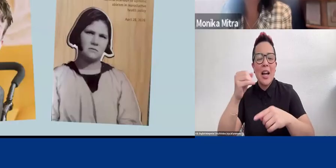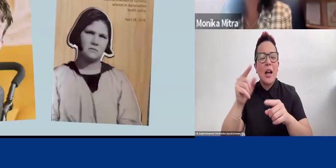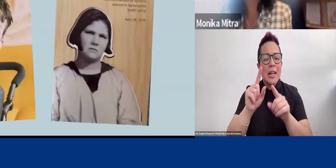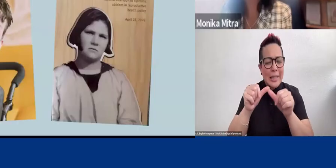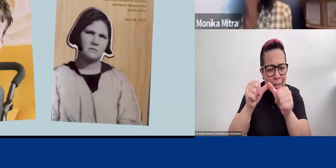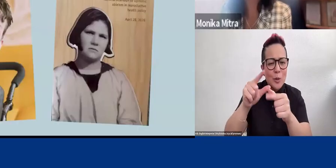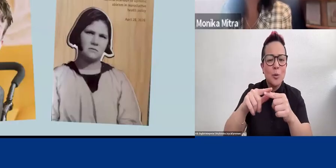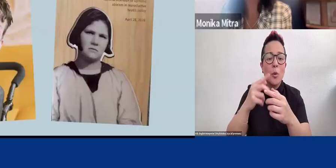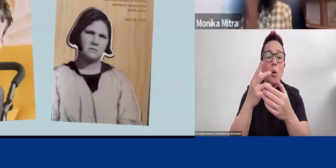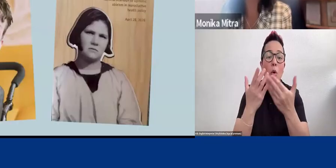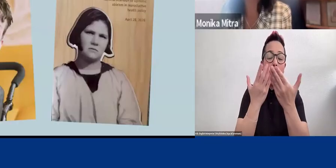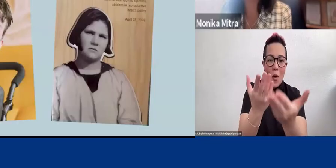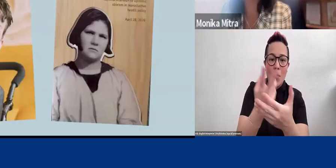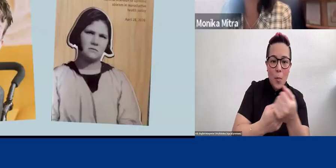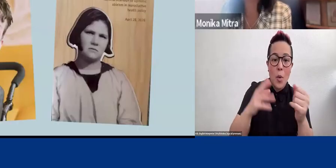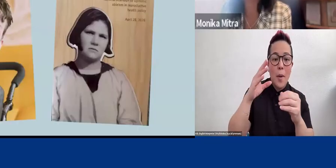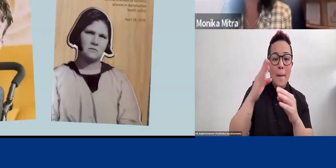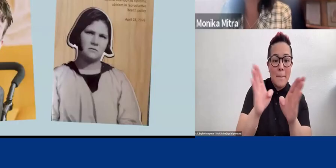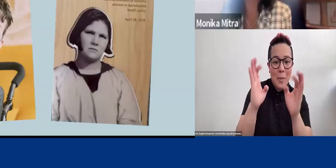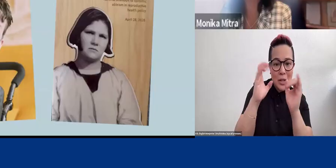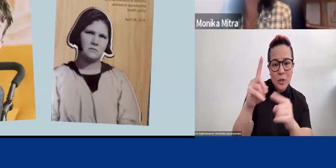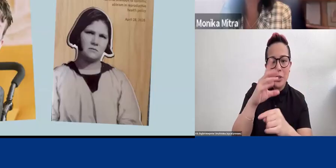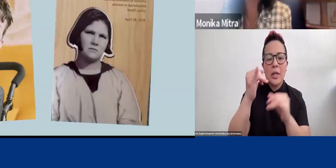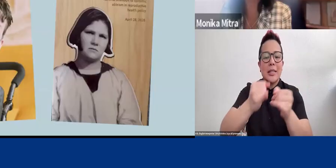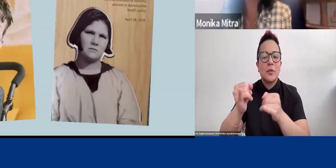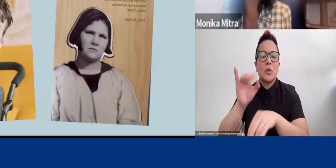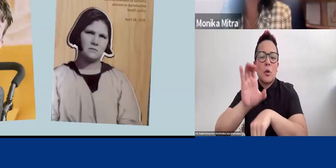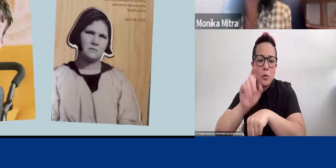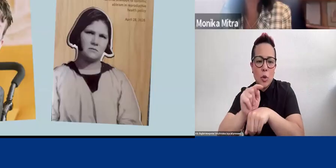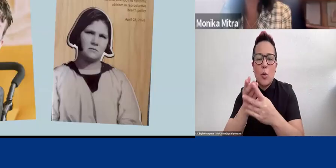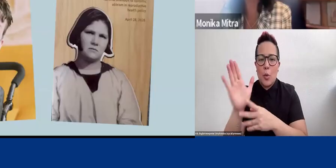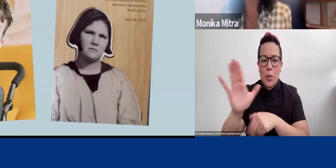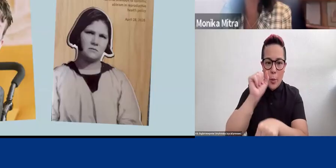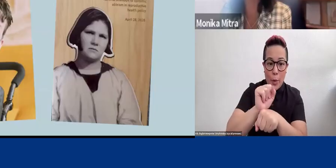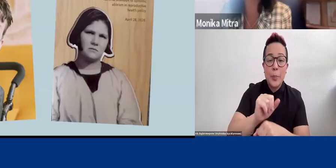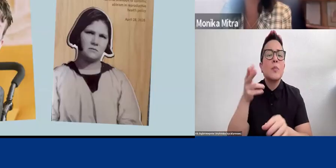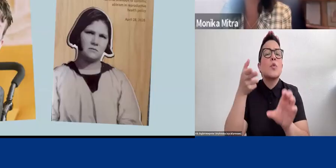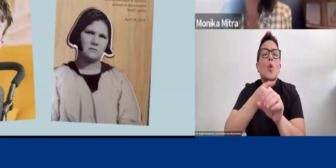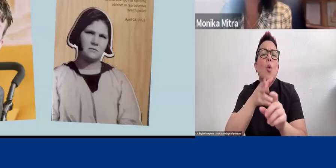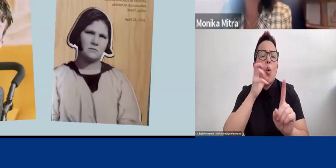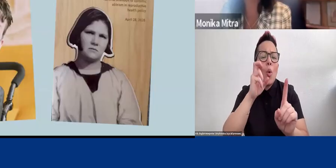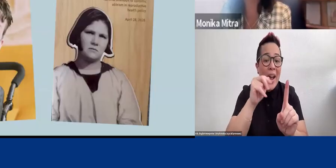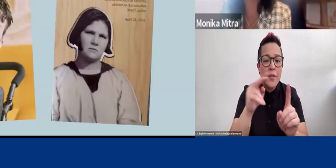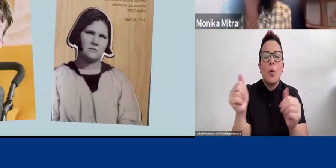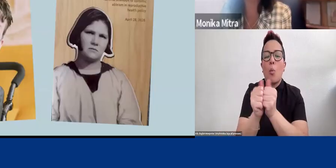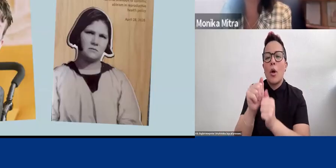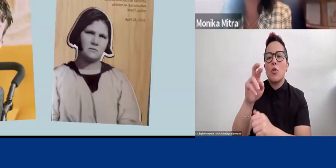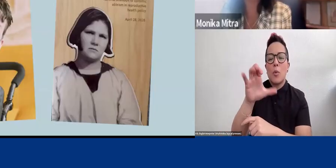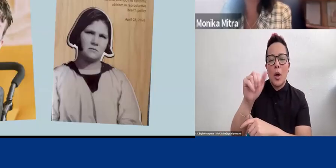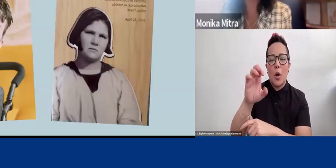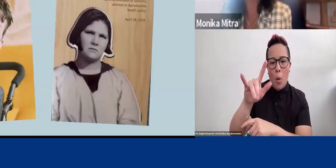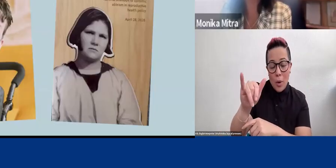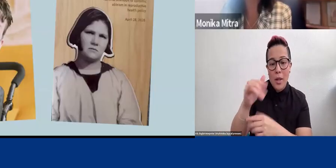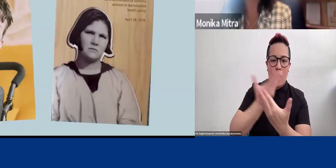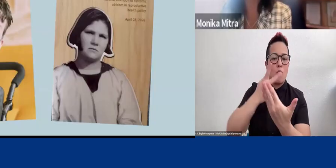Joining Evan in conversation is Rebecca Cokley, Program Officer for the Ford Foundation's first ever U.S.